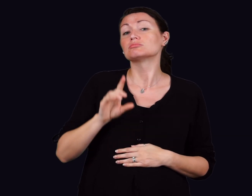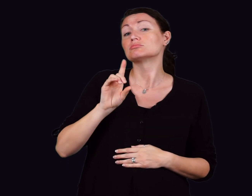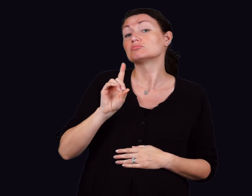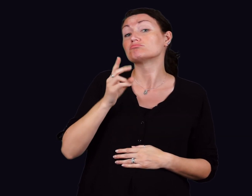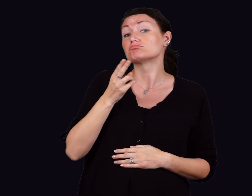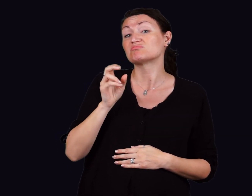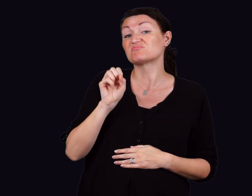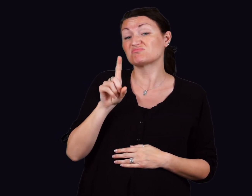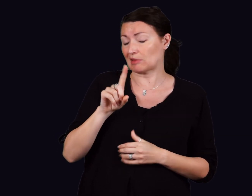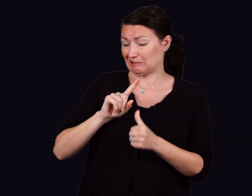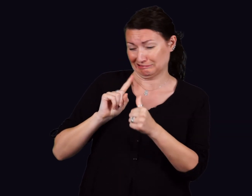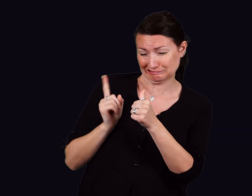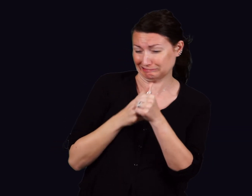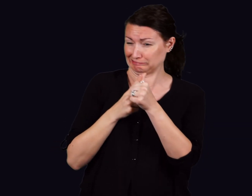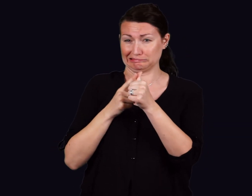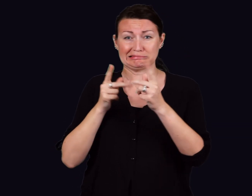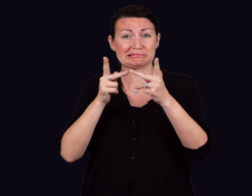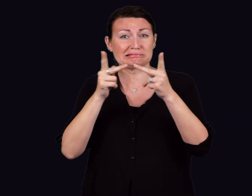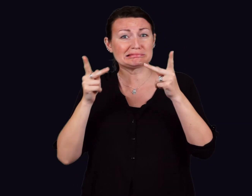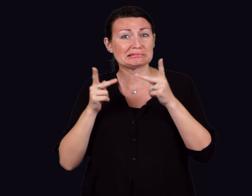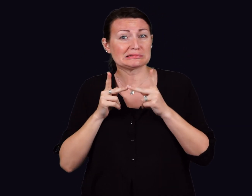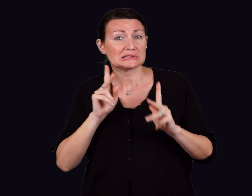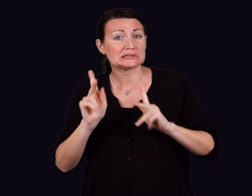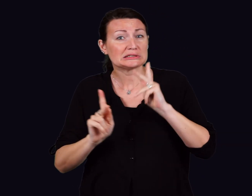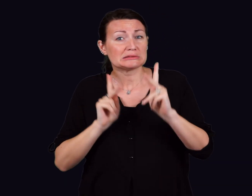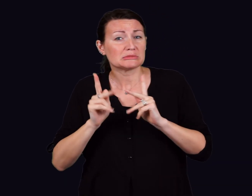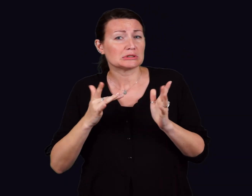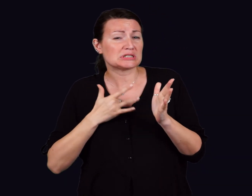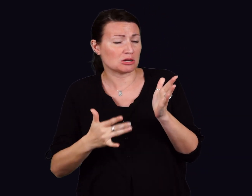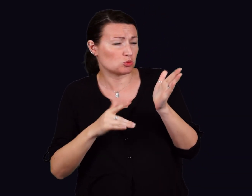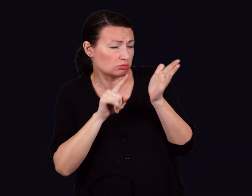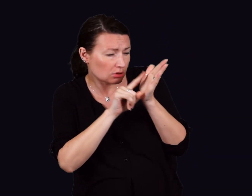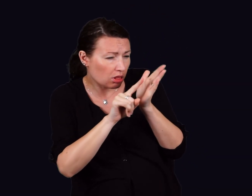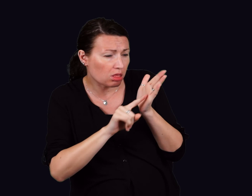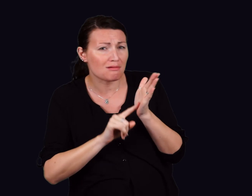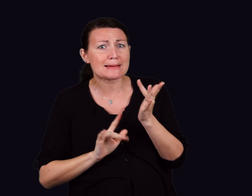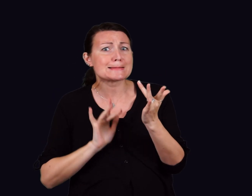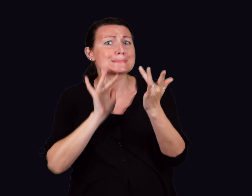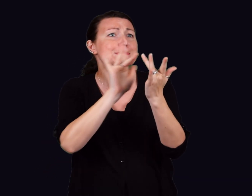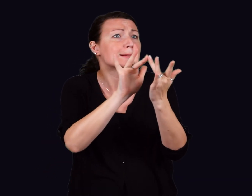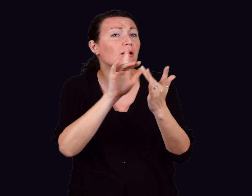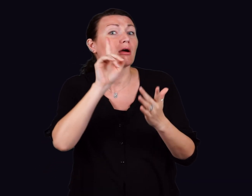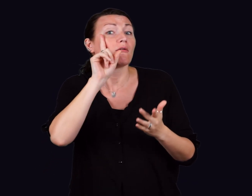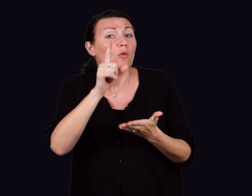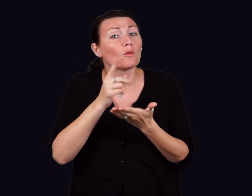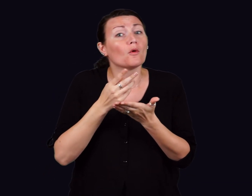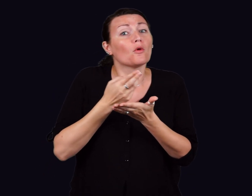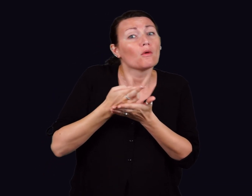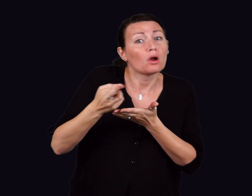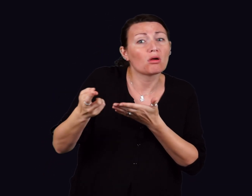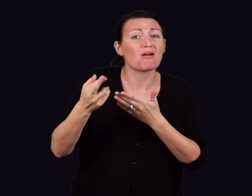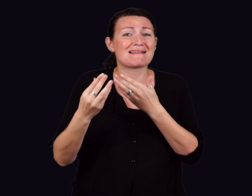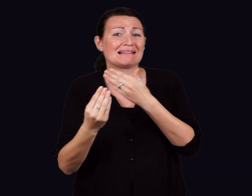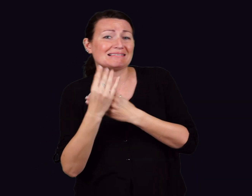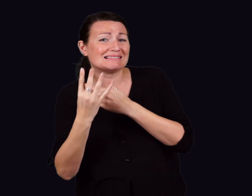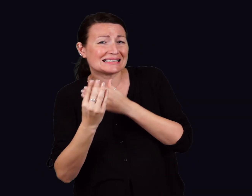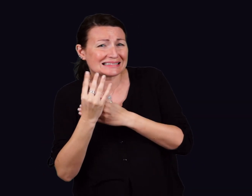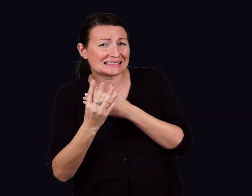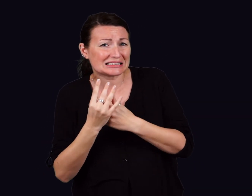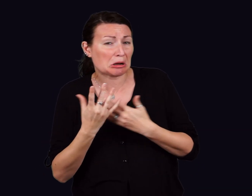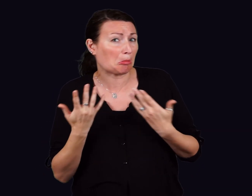DHHSD is one of the first places where people look to find resources and advice;